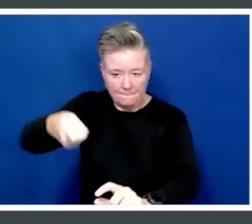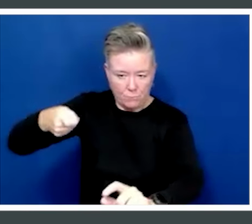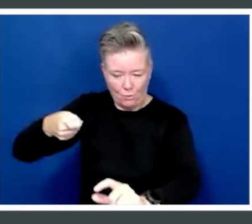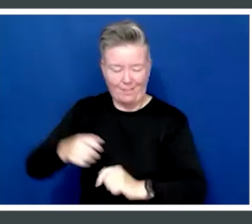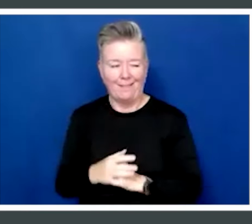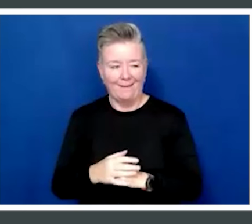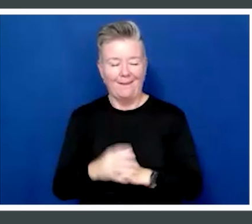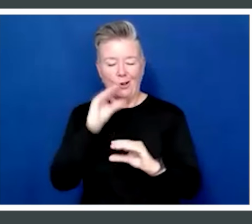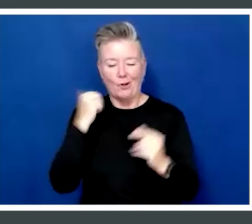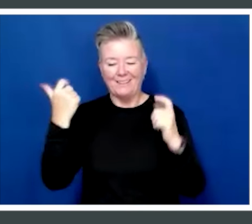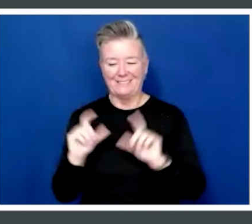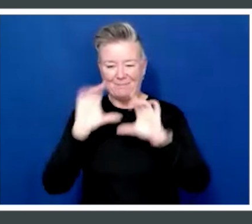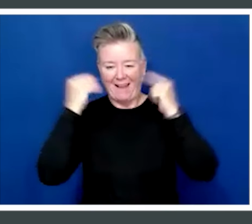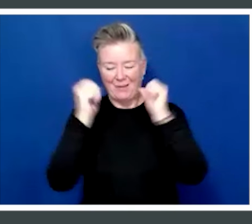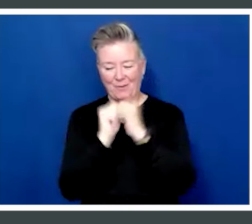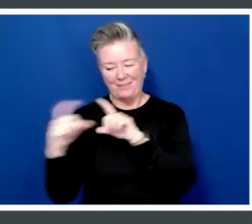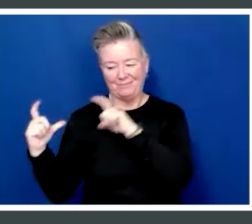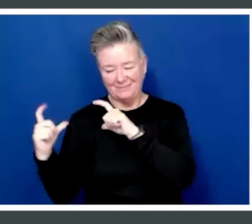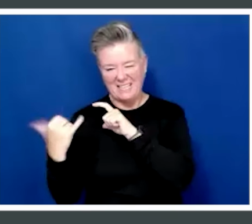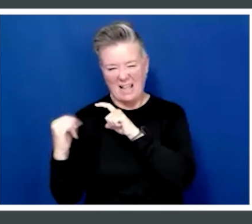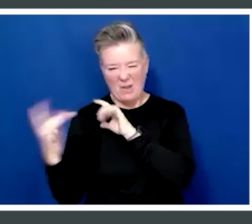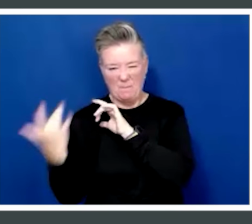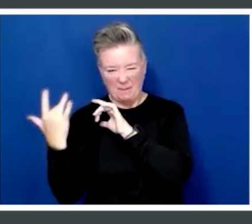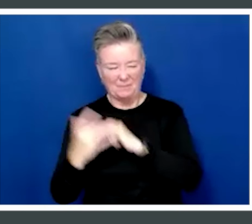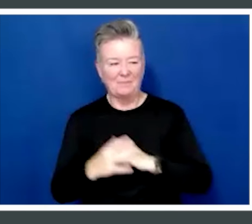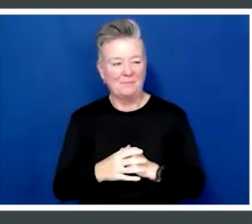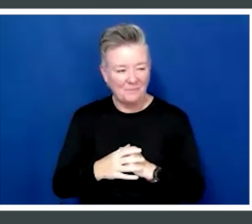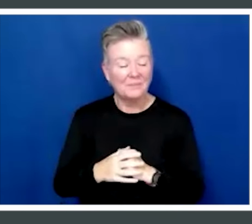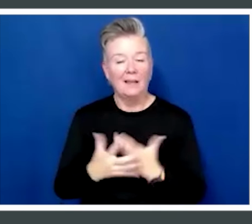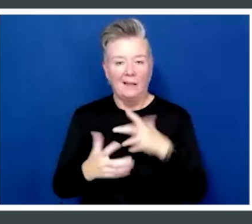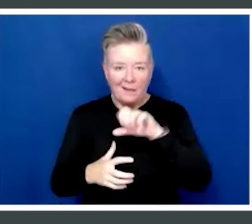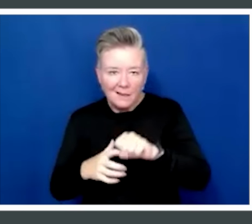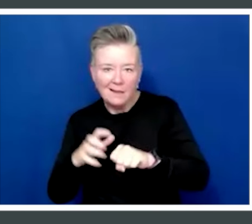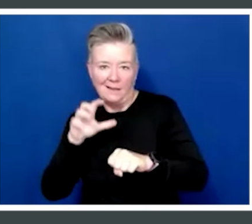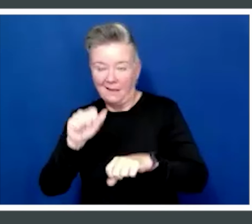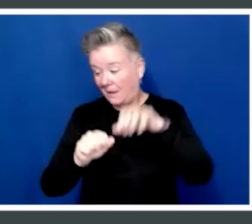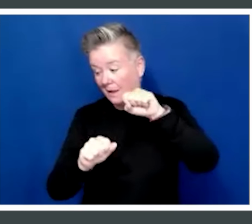One arrow is in the yellow center. A camper wearing a harness pauses toward the top of the climbing tower.